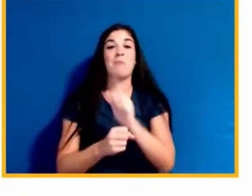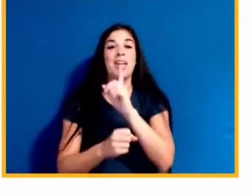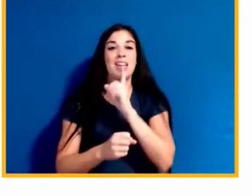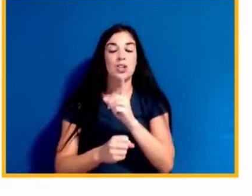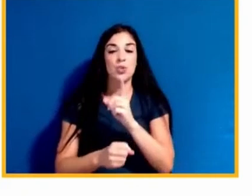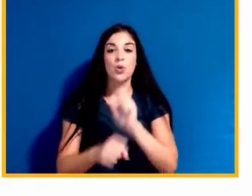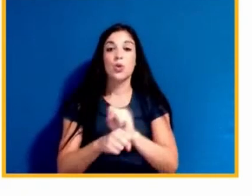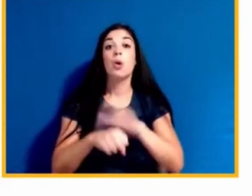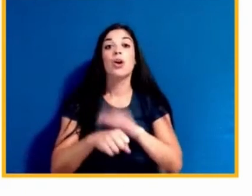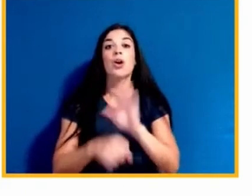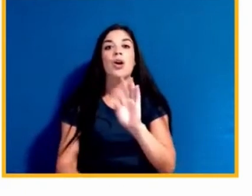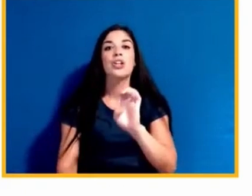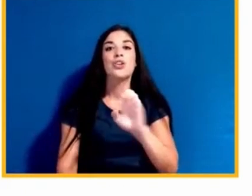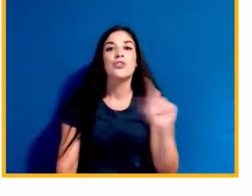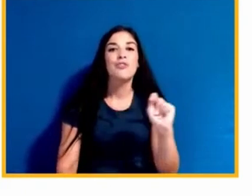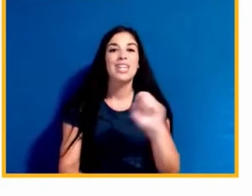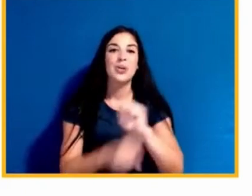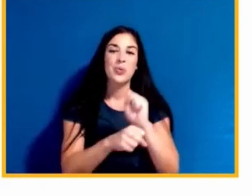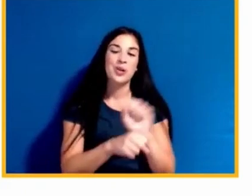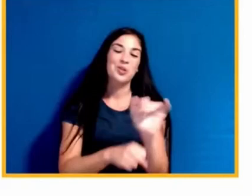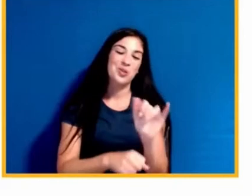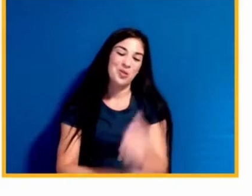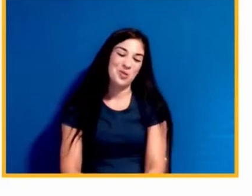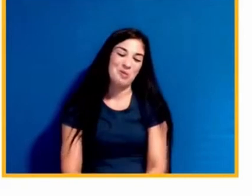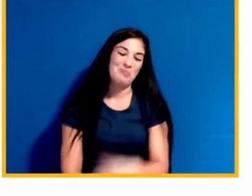on feet work and things along the lines of that too. Okay!